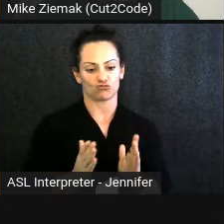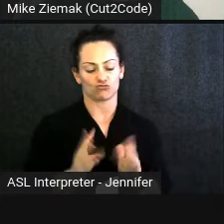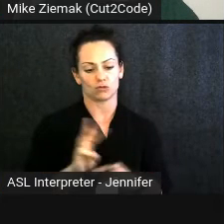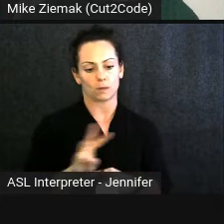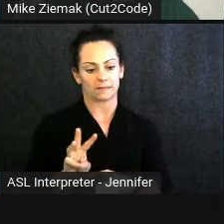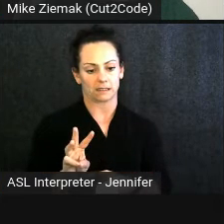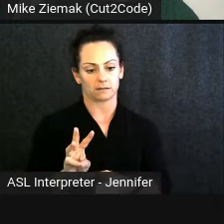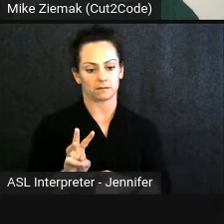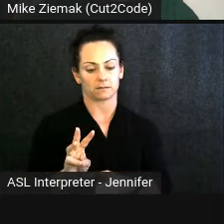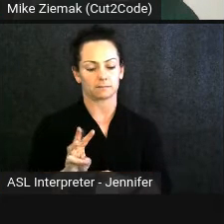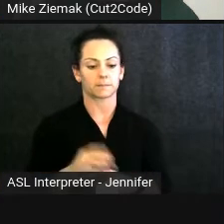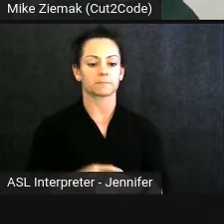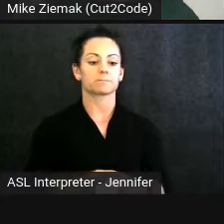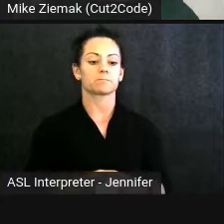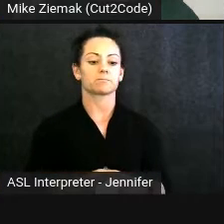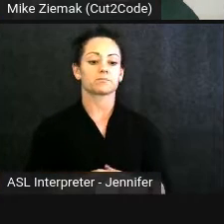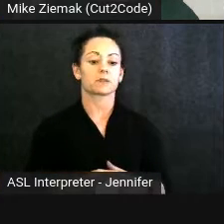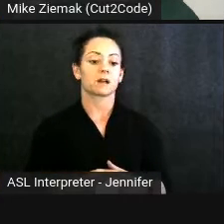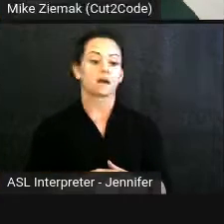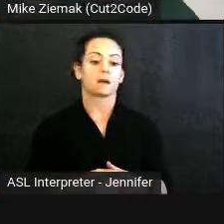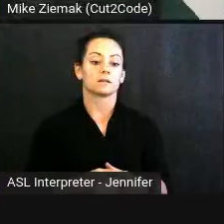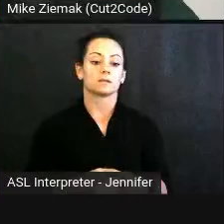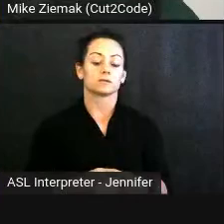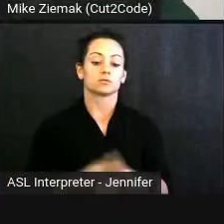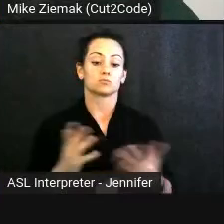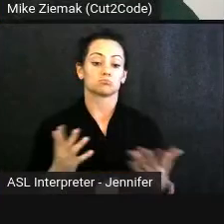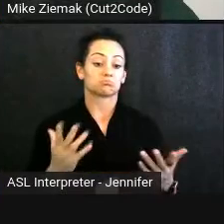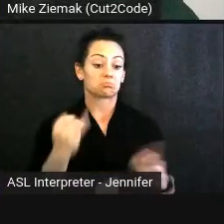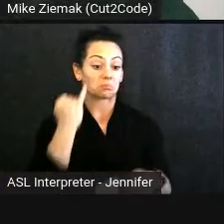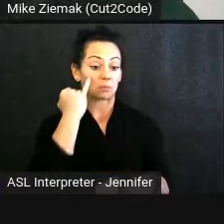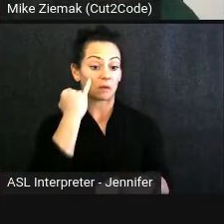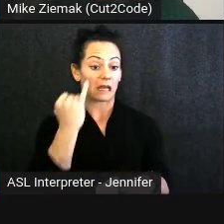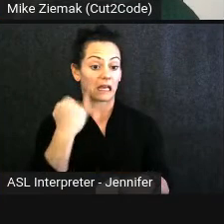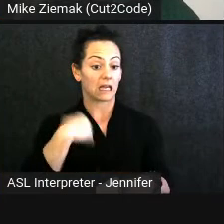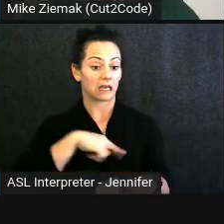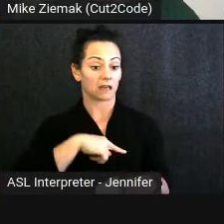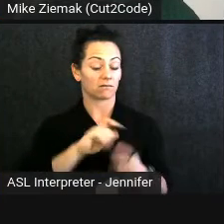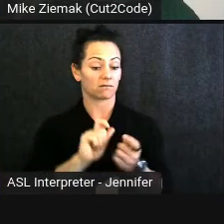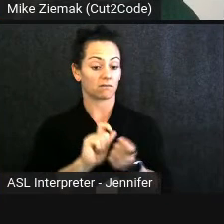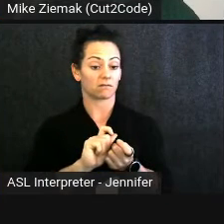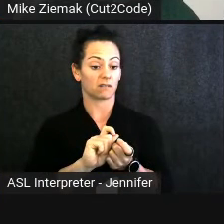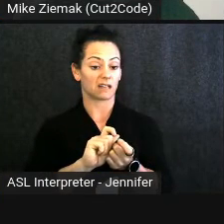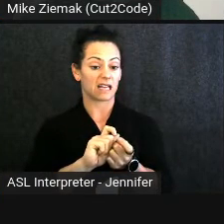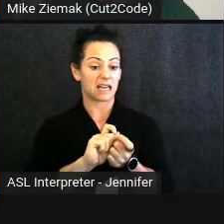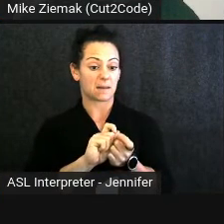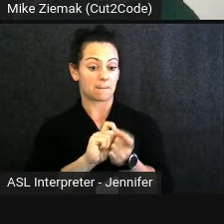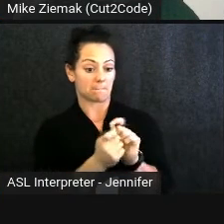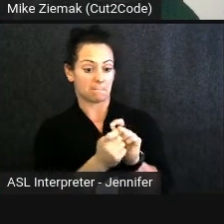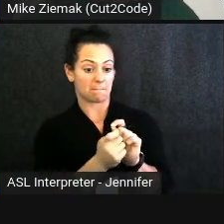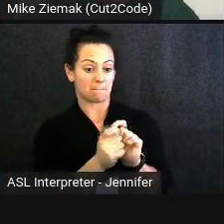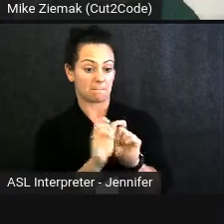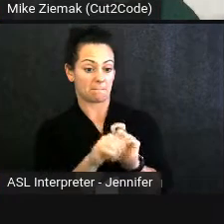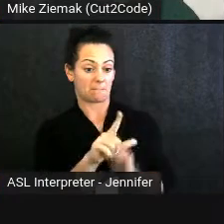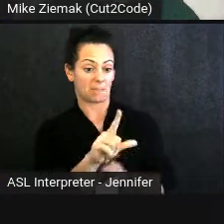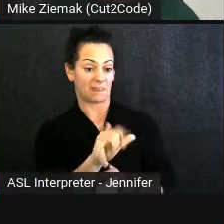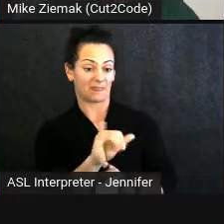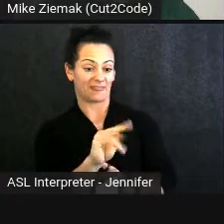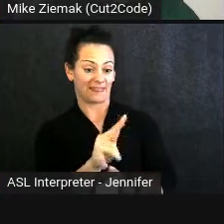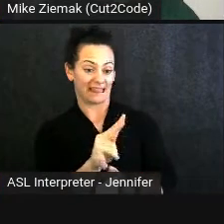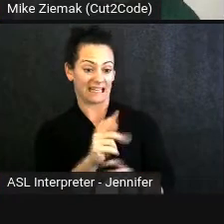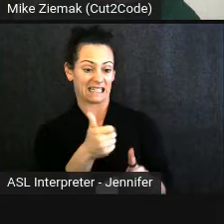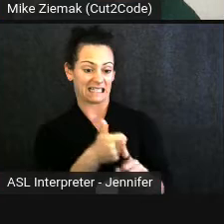Even if we amend the link here, okay, let's get busy.